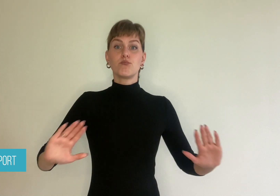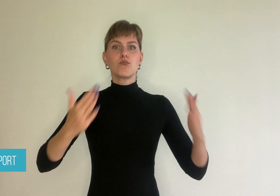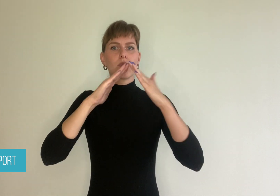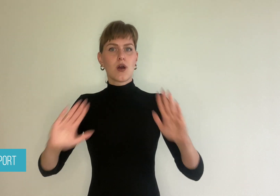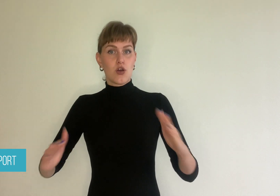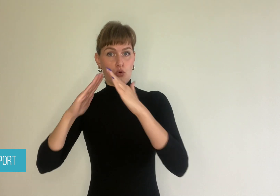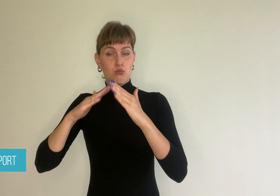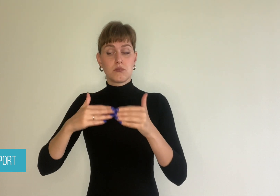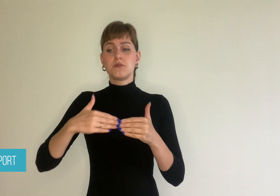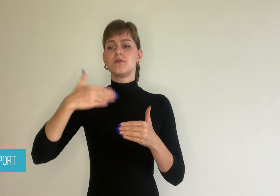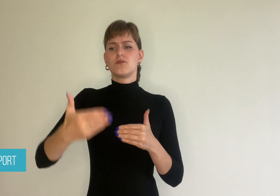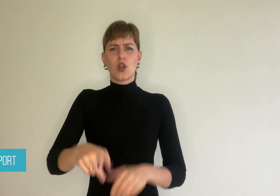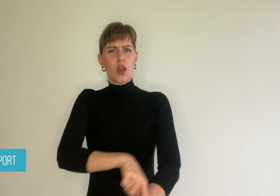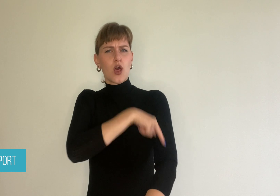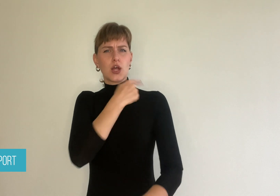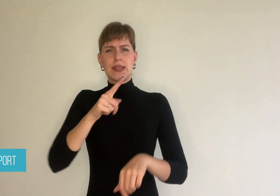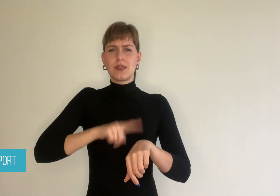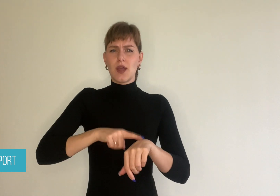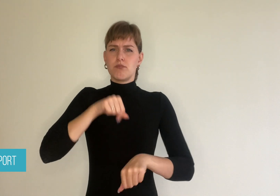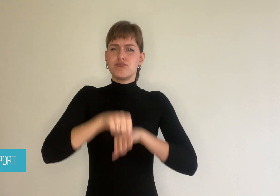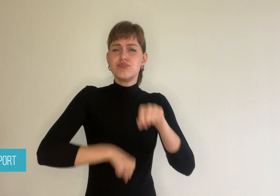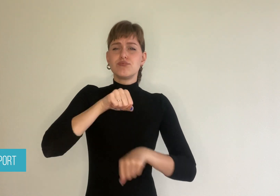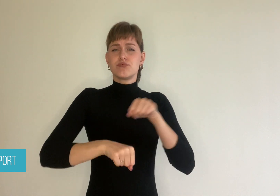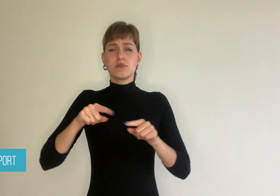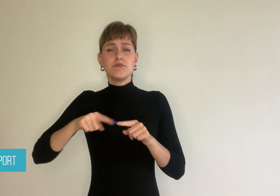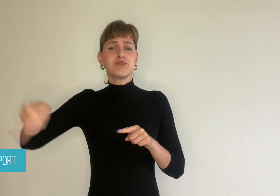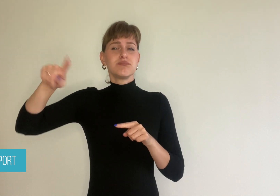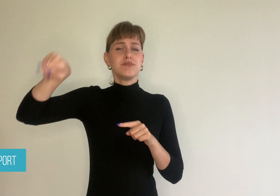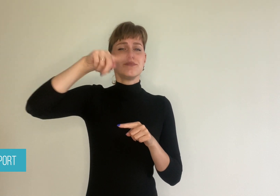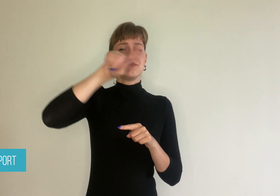he loved going to the mountains. Then, for a long time,